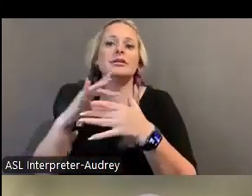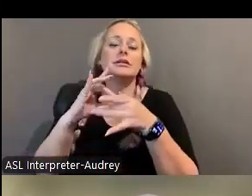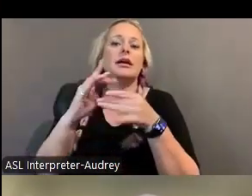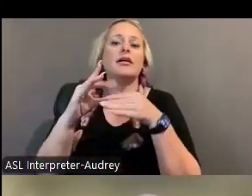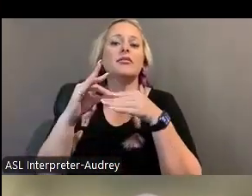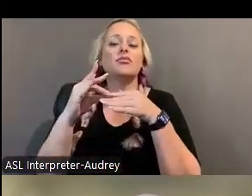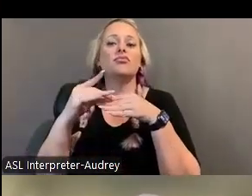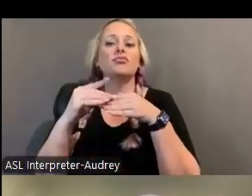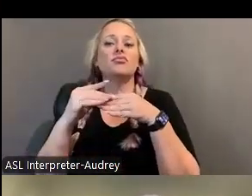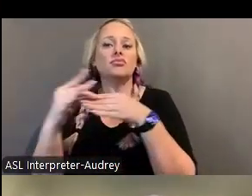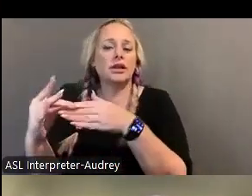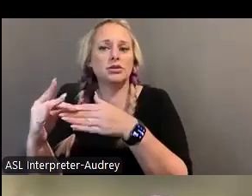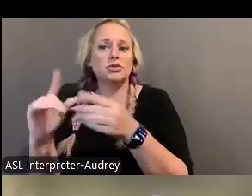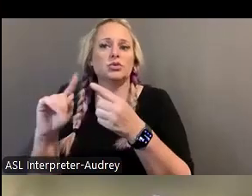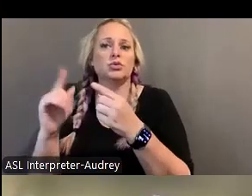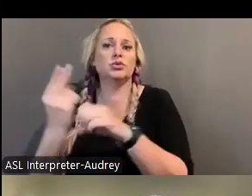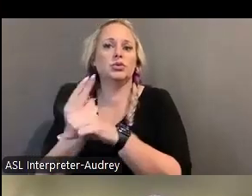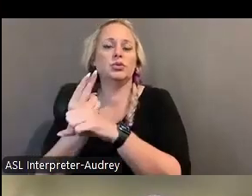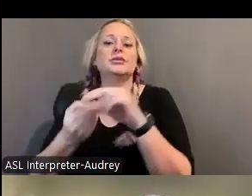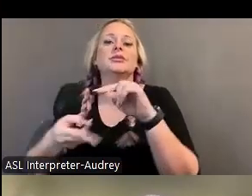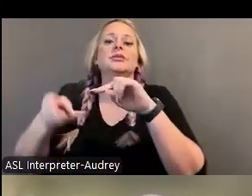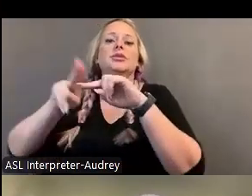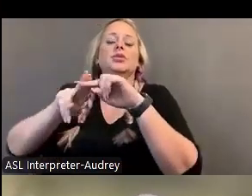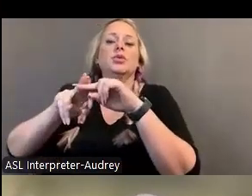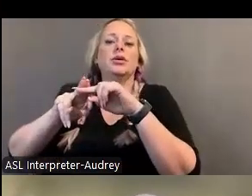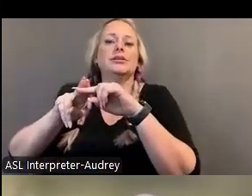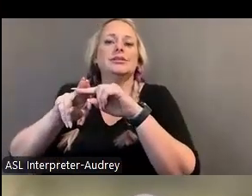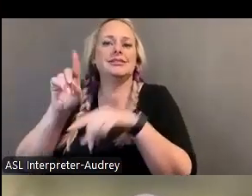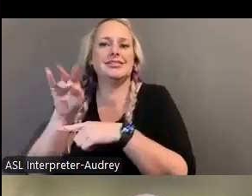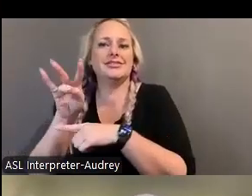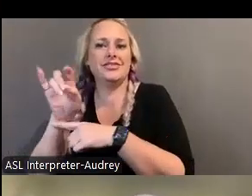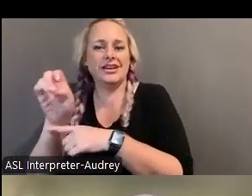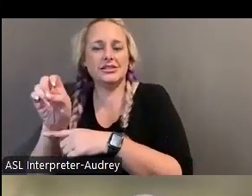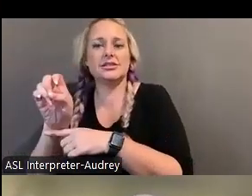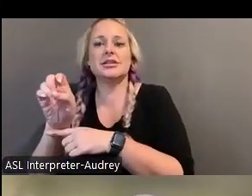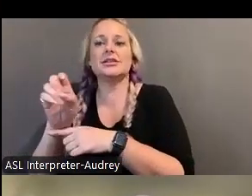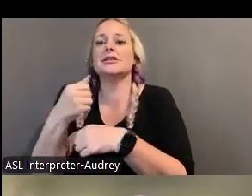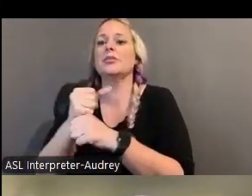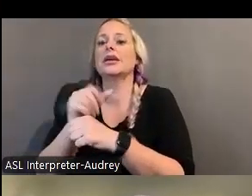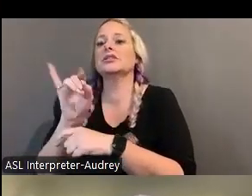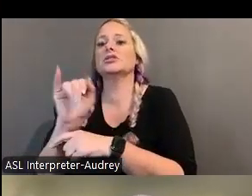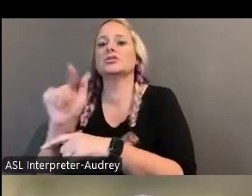which made digital and remote interventions viable solutions for maintaining social isolation among